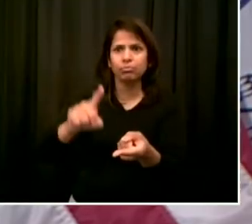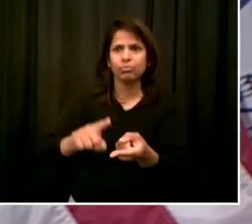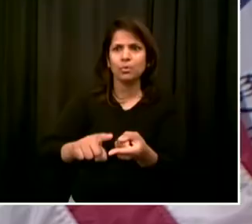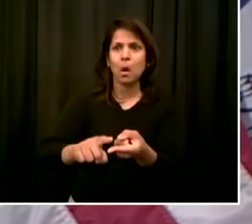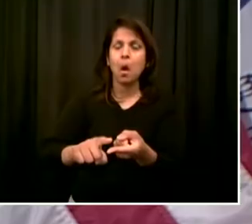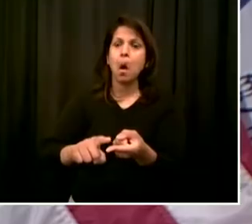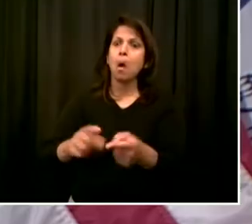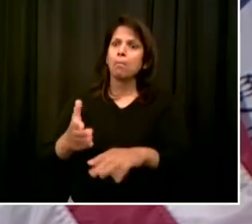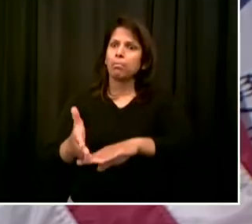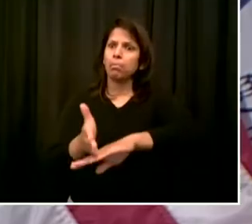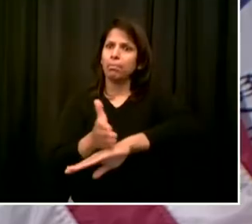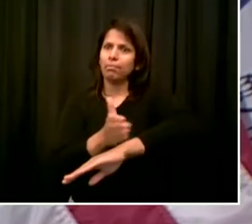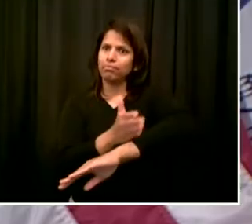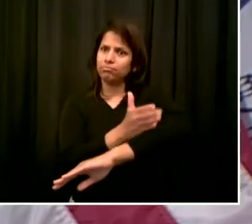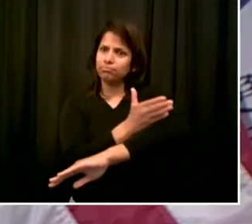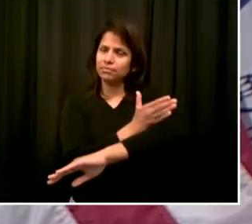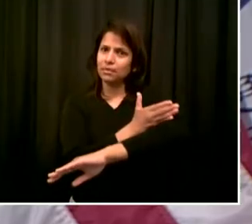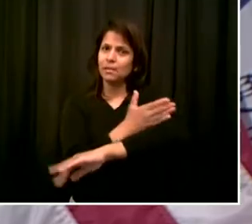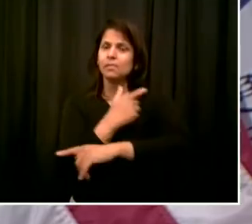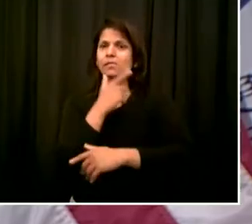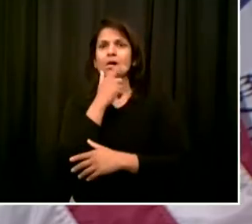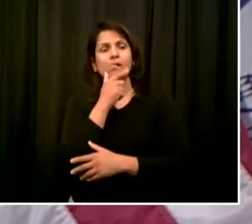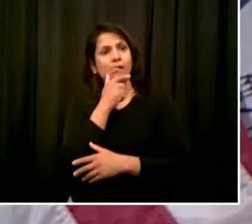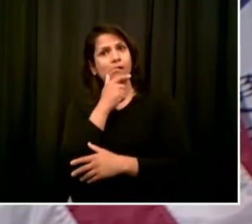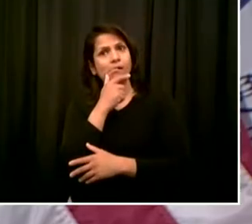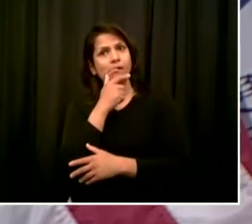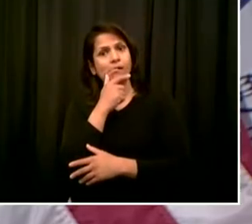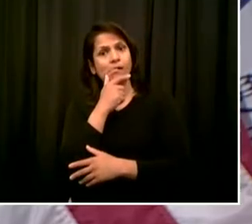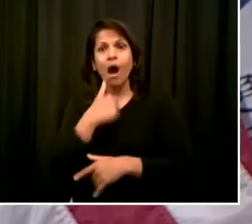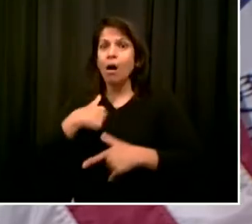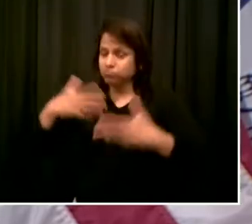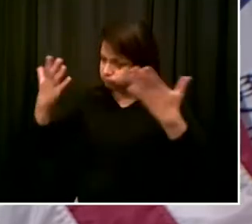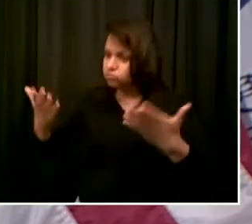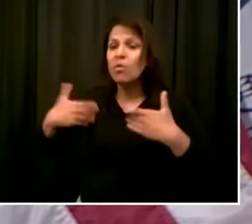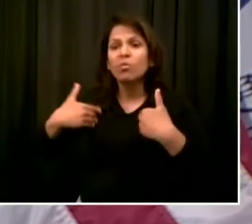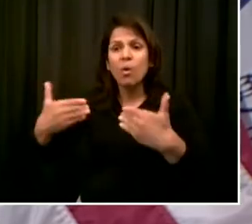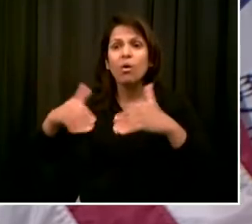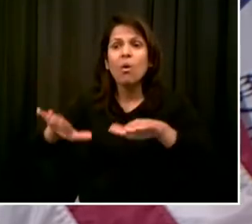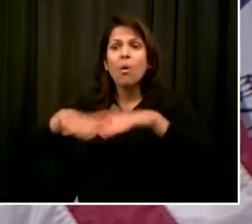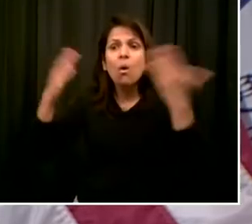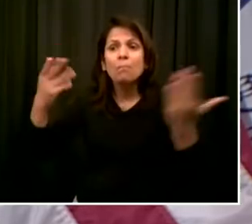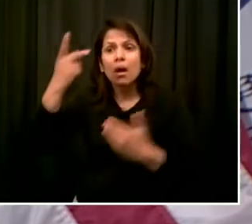ONLINE. YOU KN OWPEPLOE OUWLD BE ABLE TO GO OUTDOORS AND DO ANYTHING. THIS NGARBE ETTER NOW.